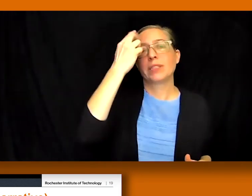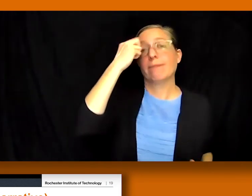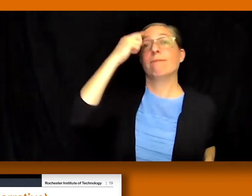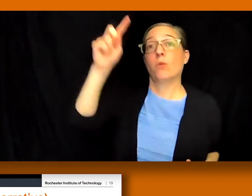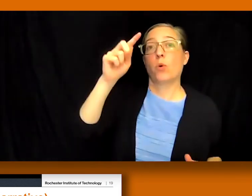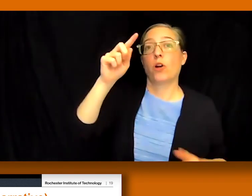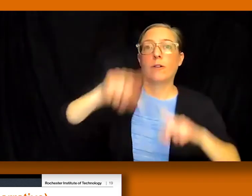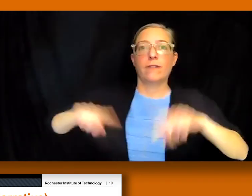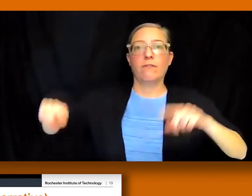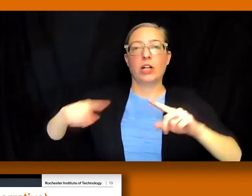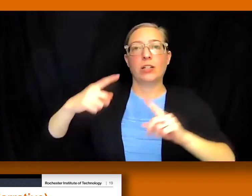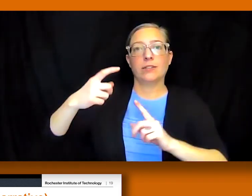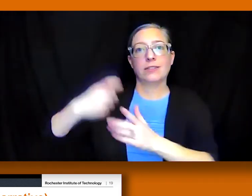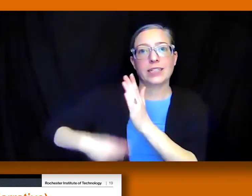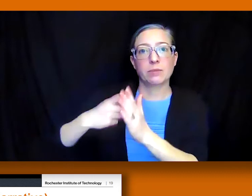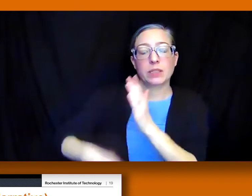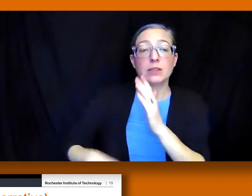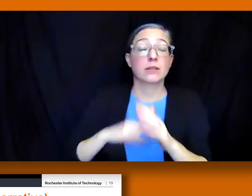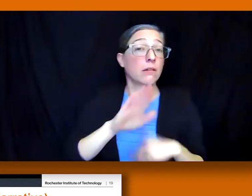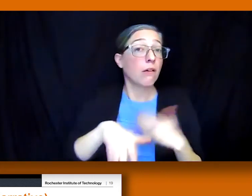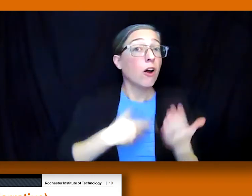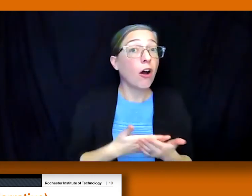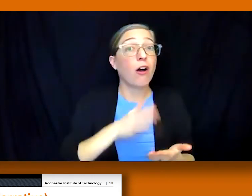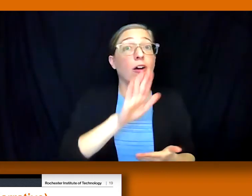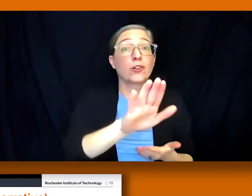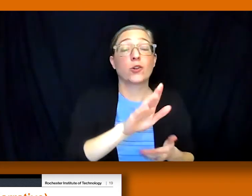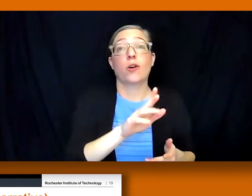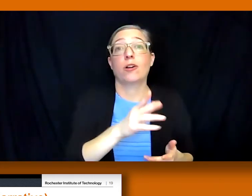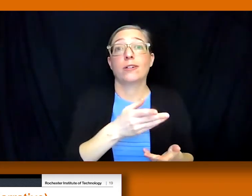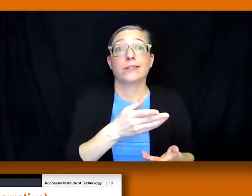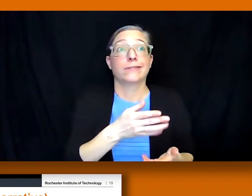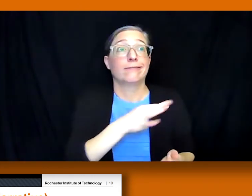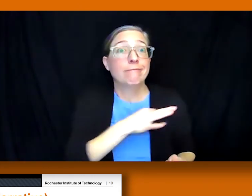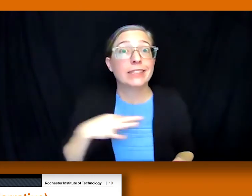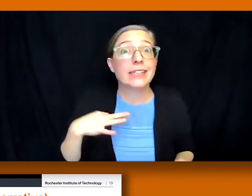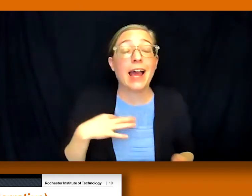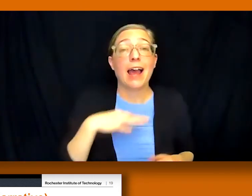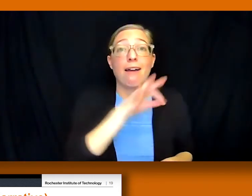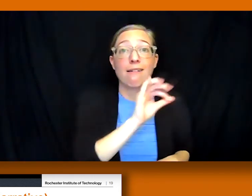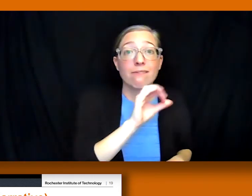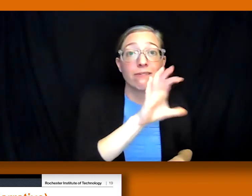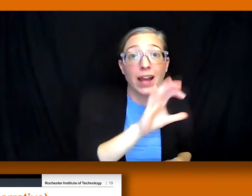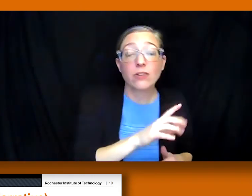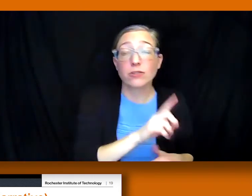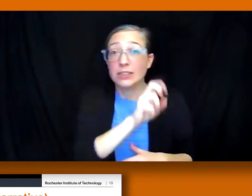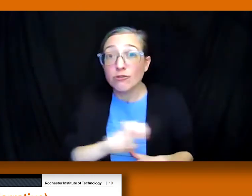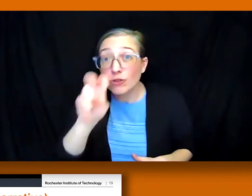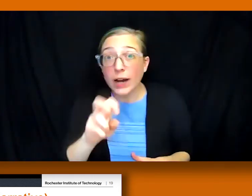technical and support staff, student roles, travel, everything.